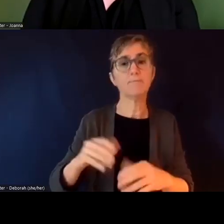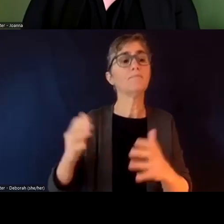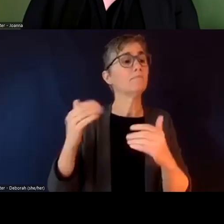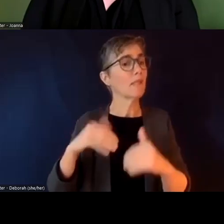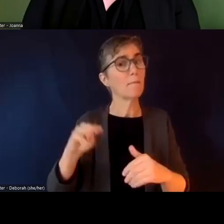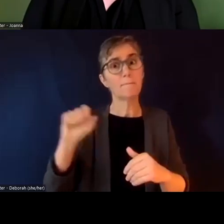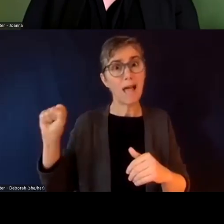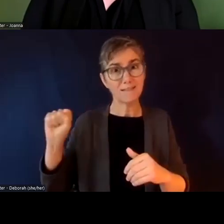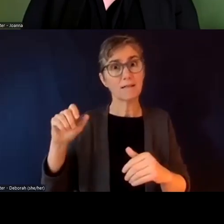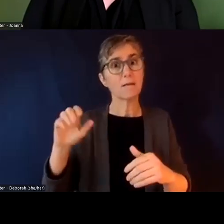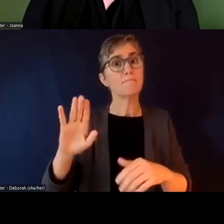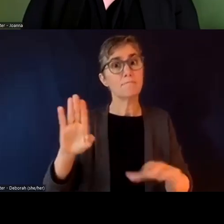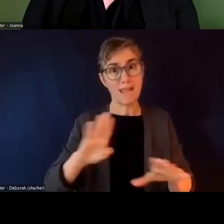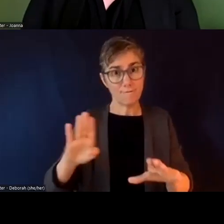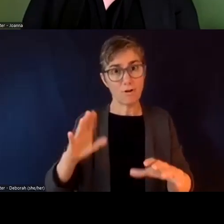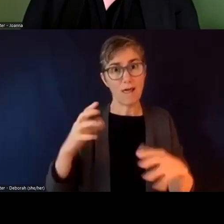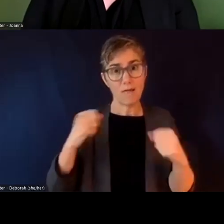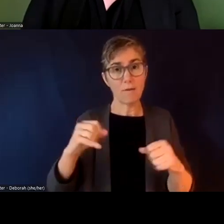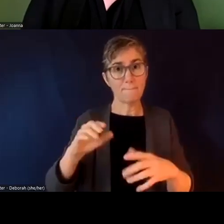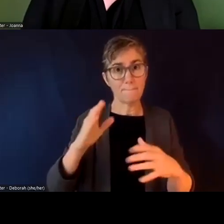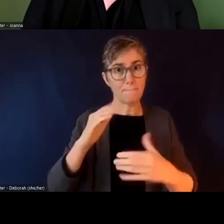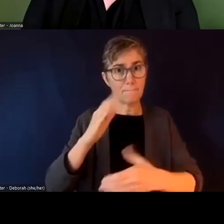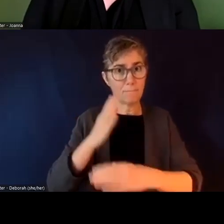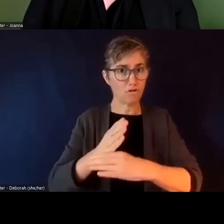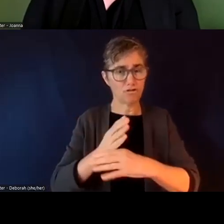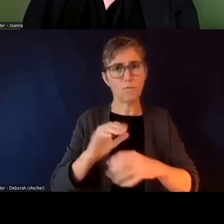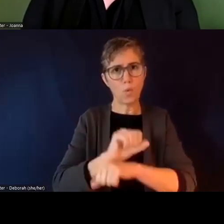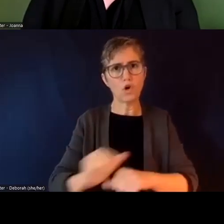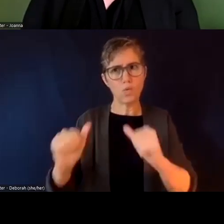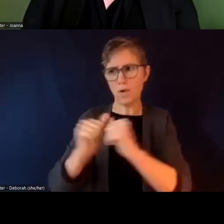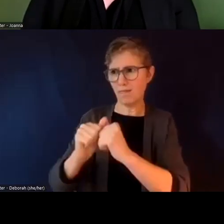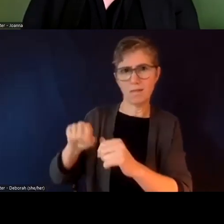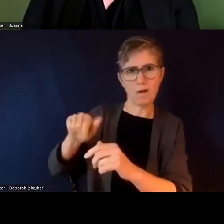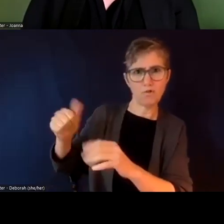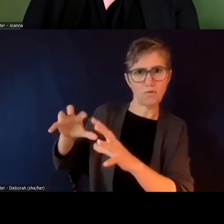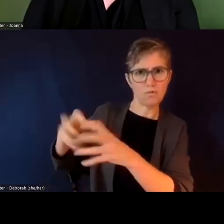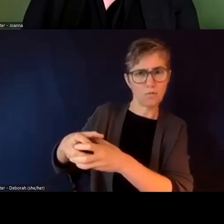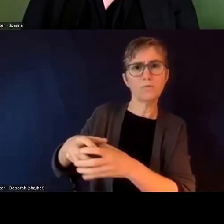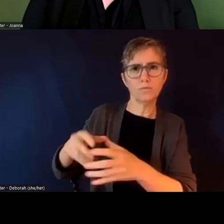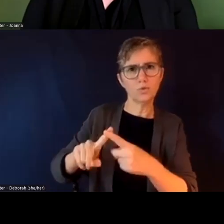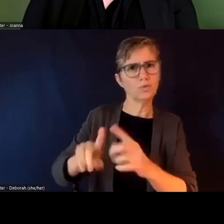Behavioral Health Partnership to develop dual recovery leadership programs, and all of the